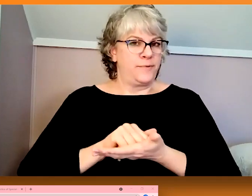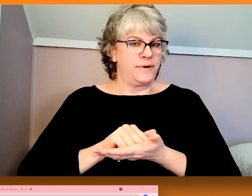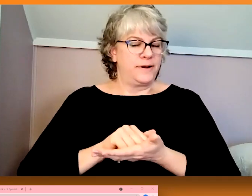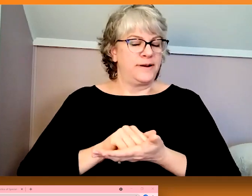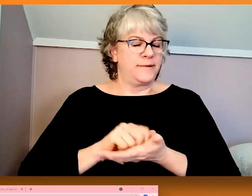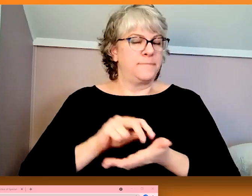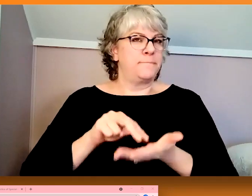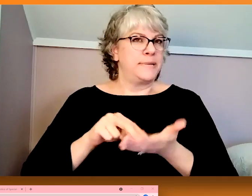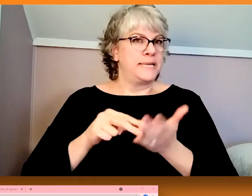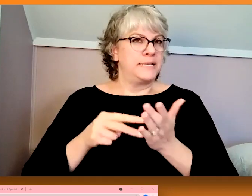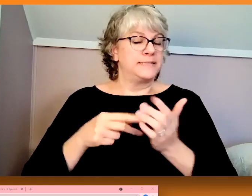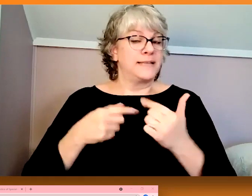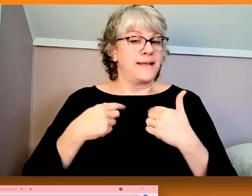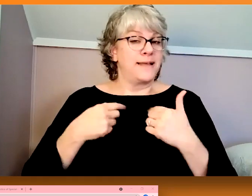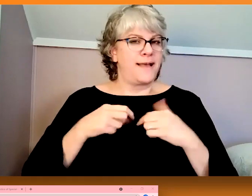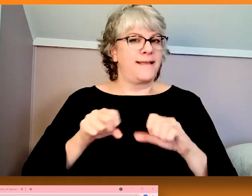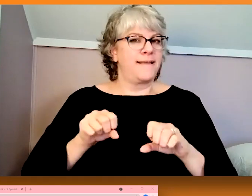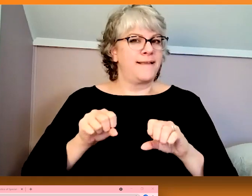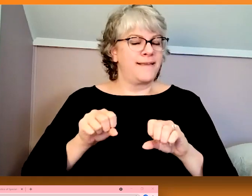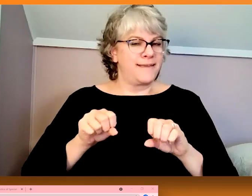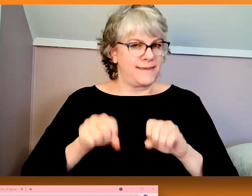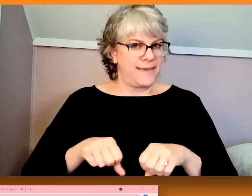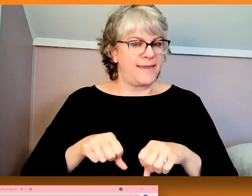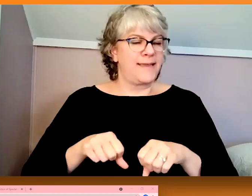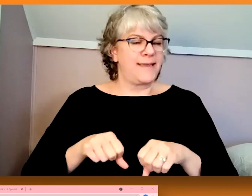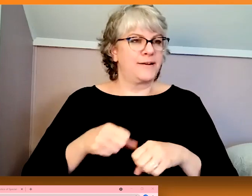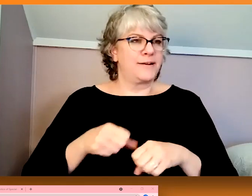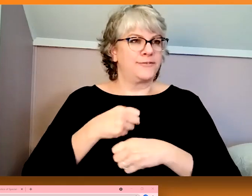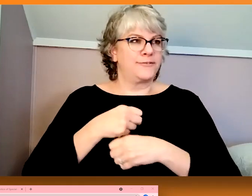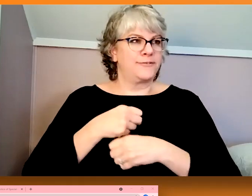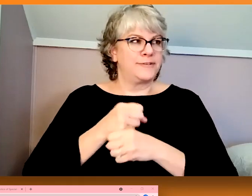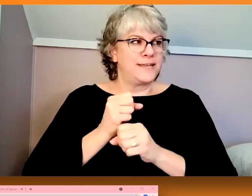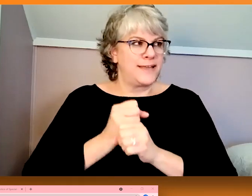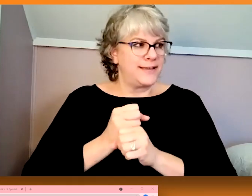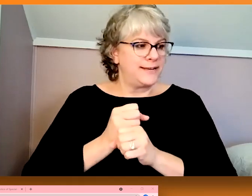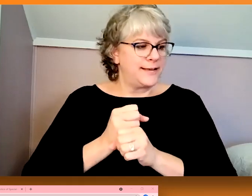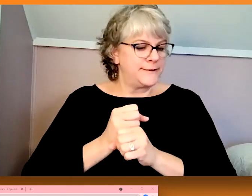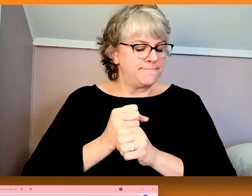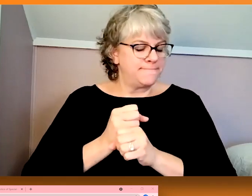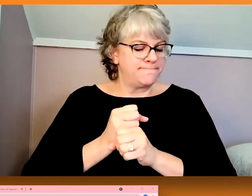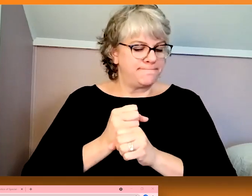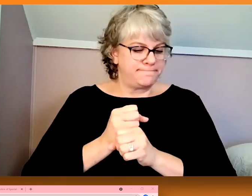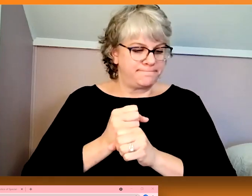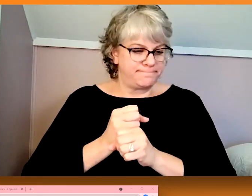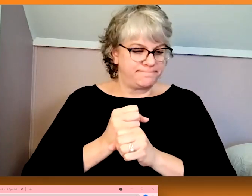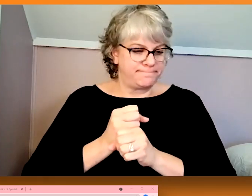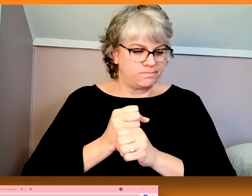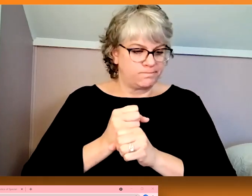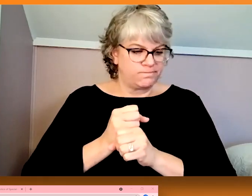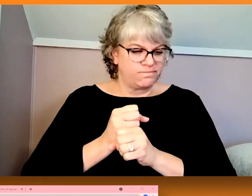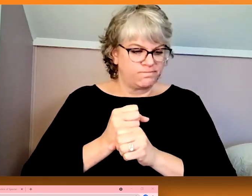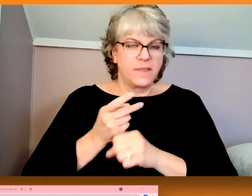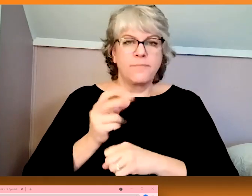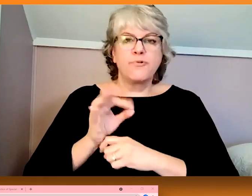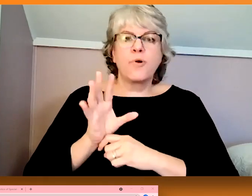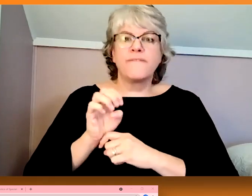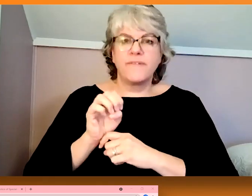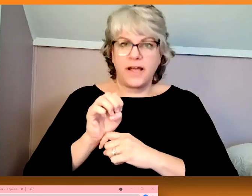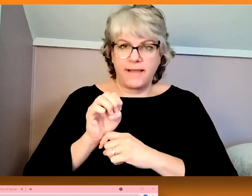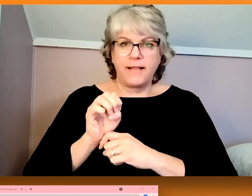I know that I can create-- I have capabilities to create profiles, I think.